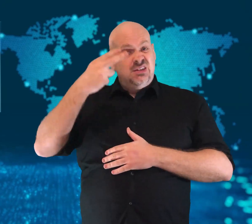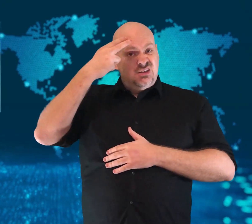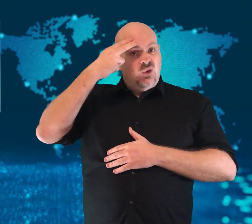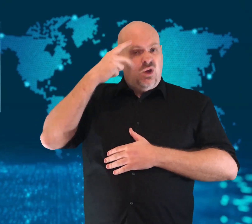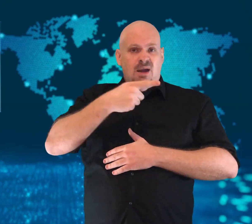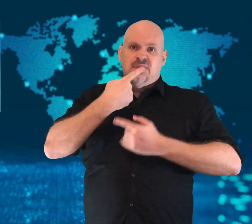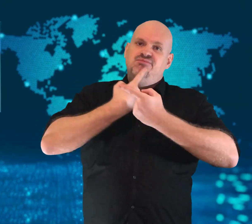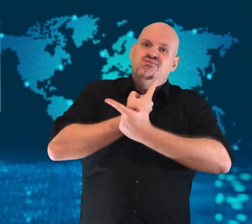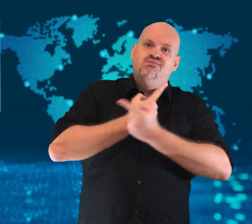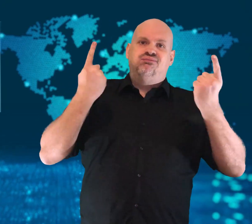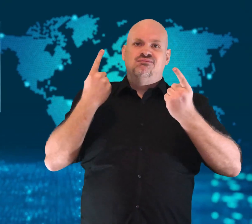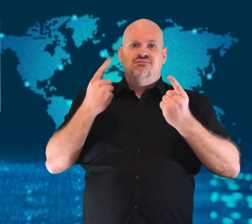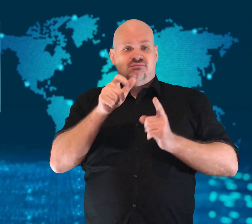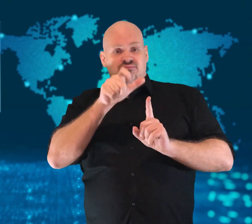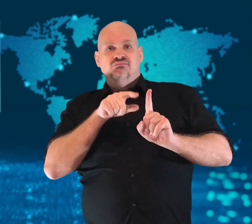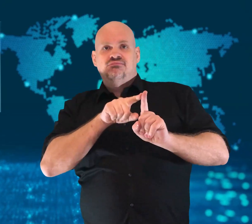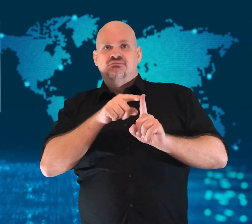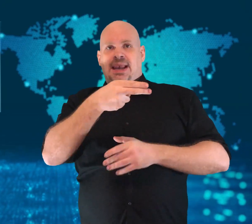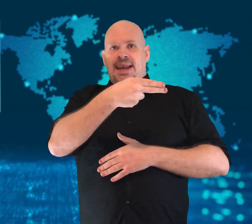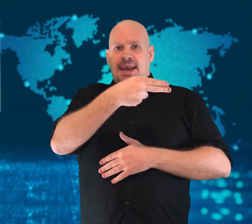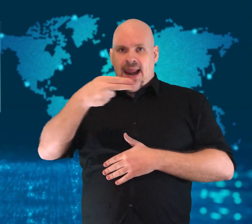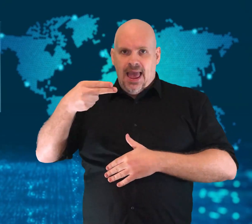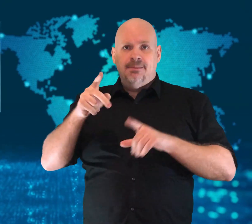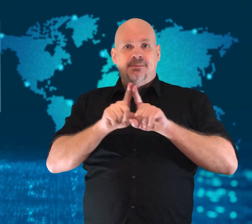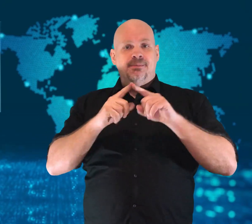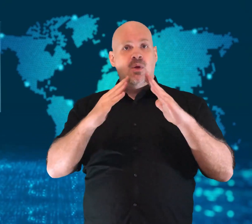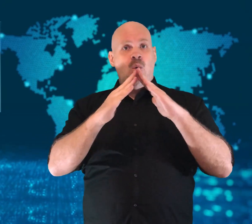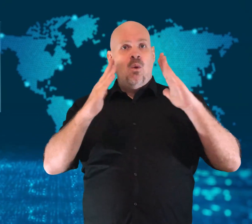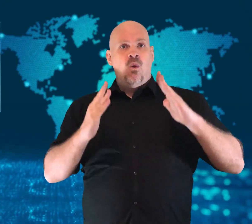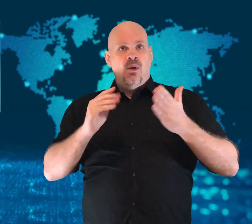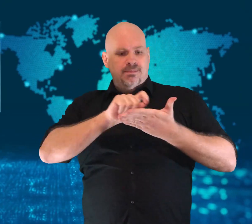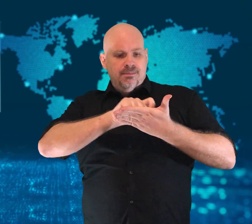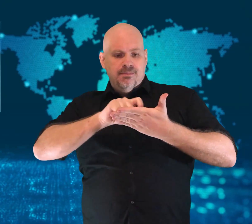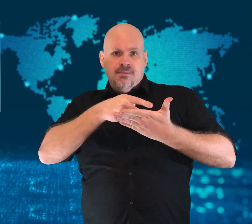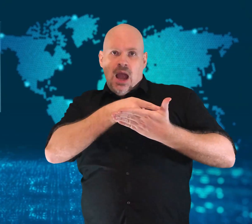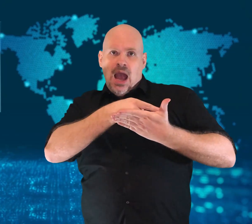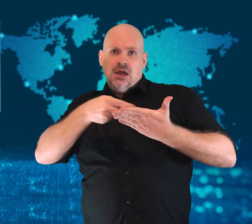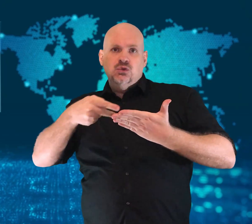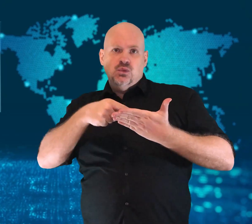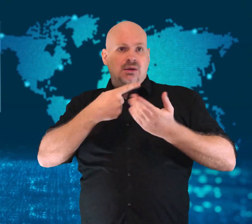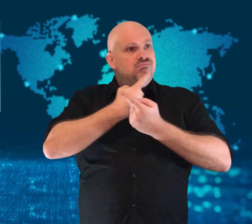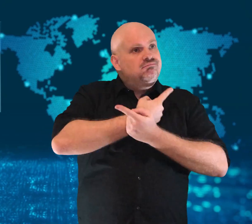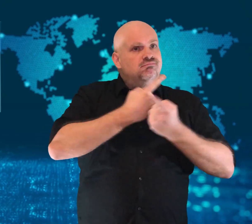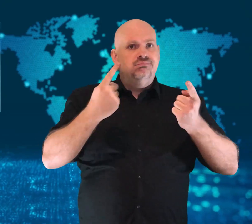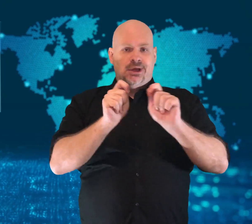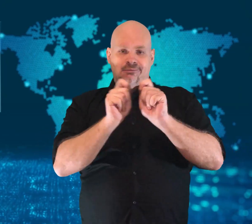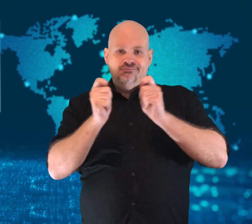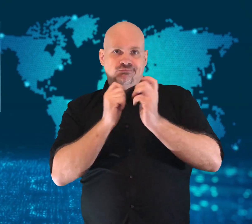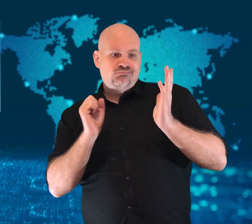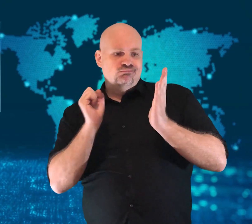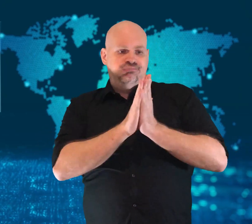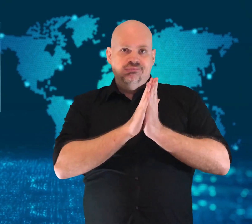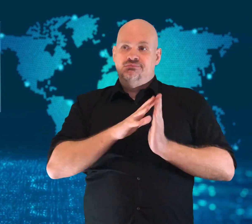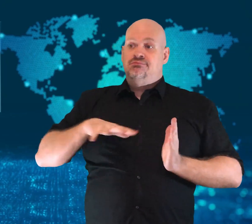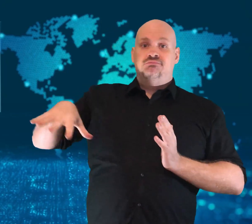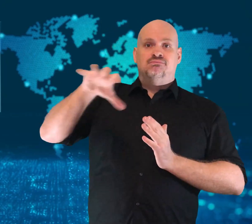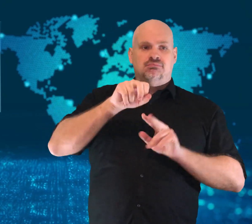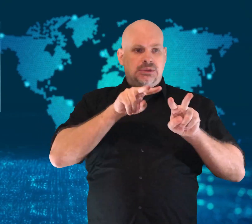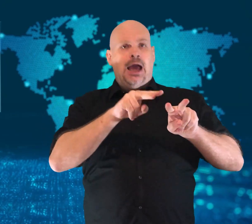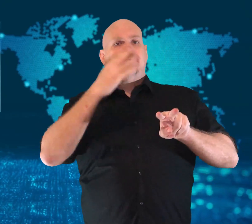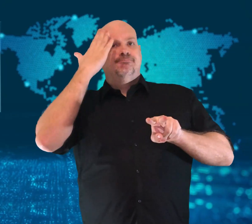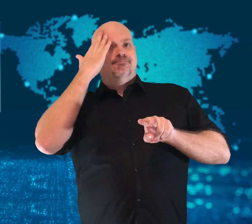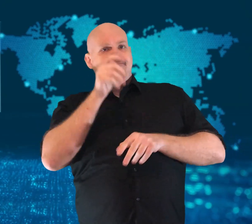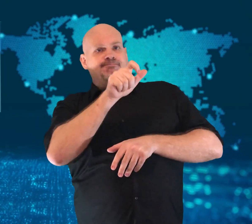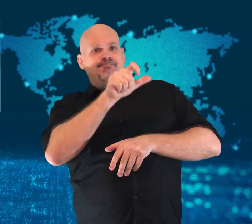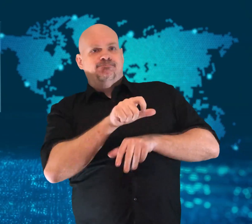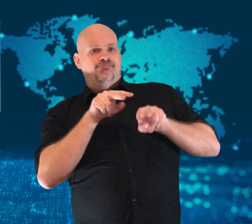The country now publishes the name and address of the accused person.